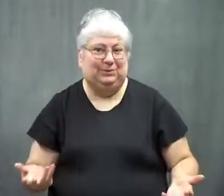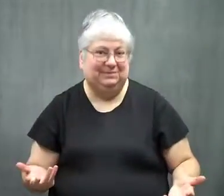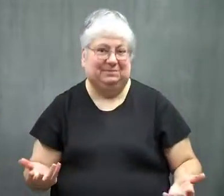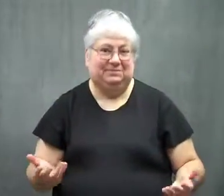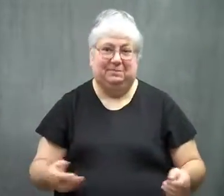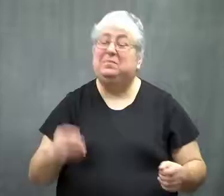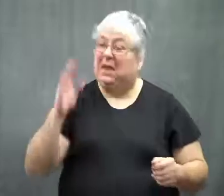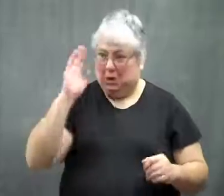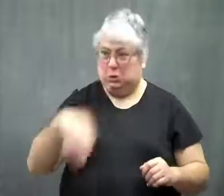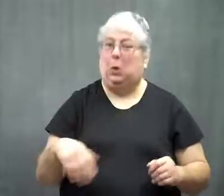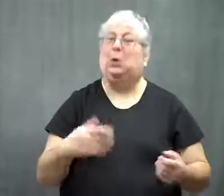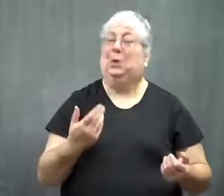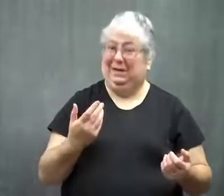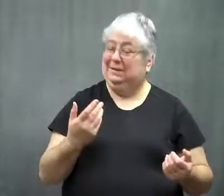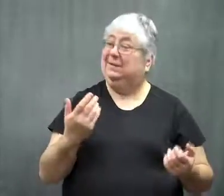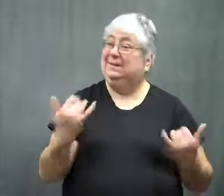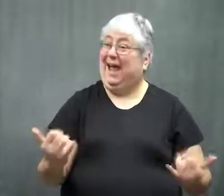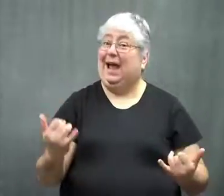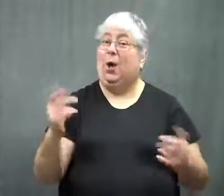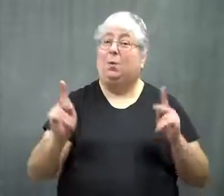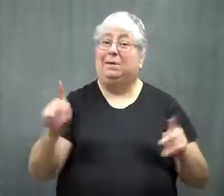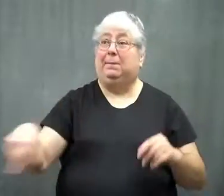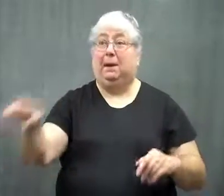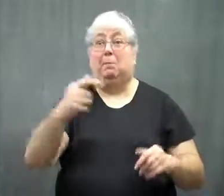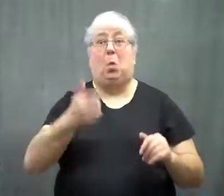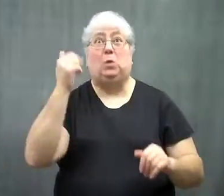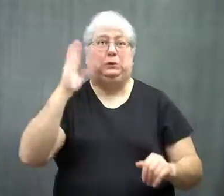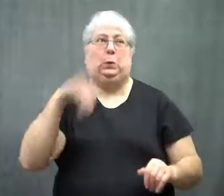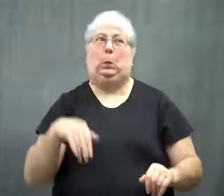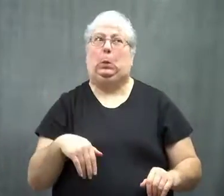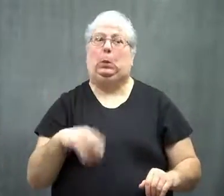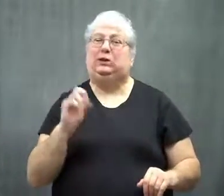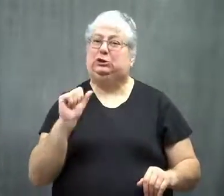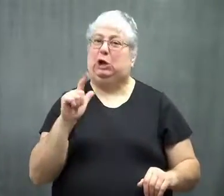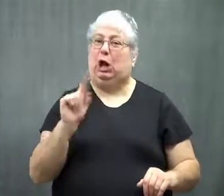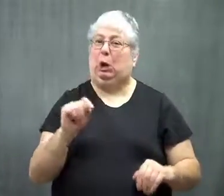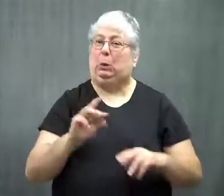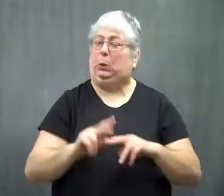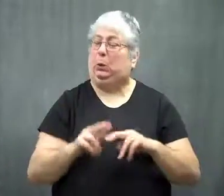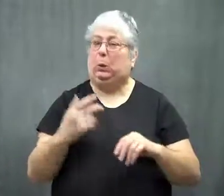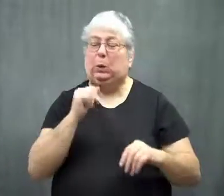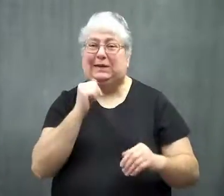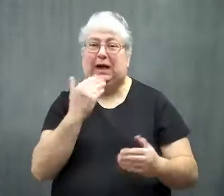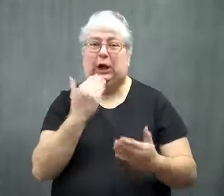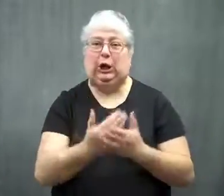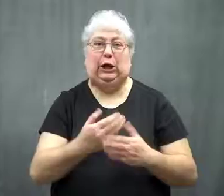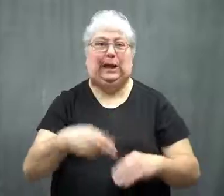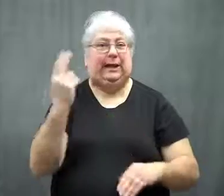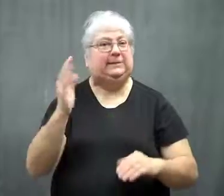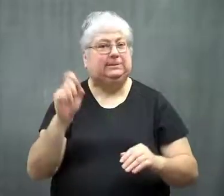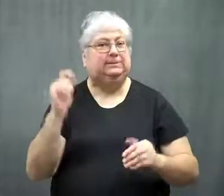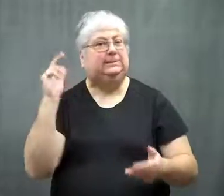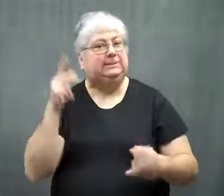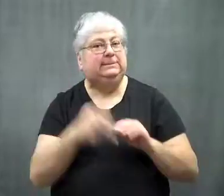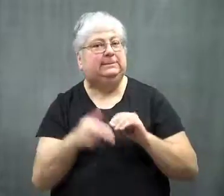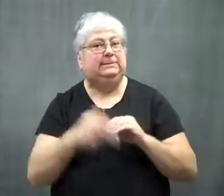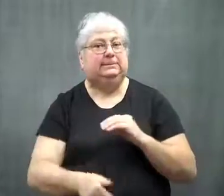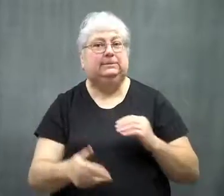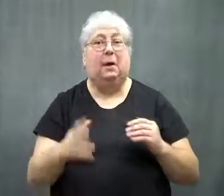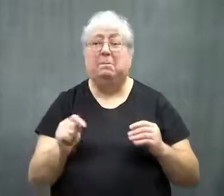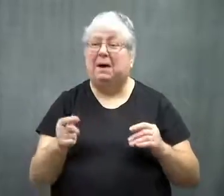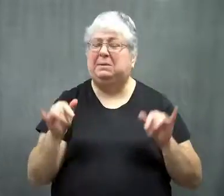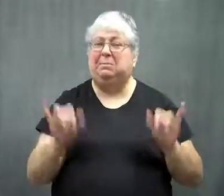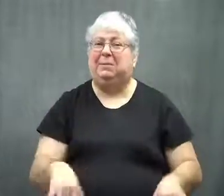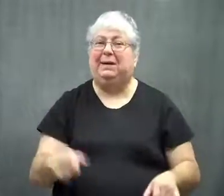People nowadays are aware of the need to cut salt consumption.